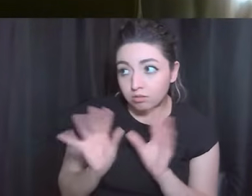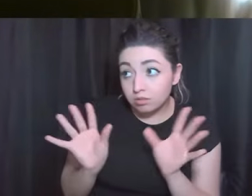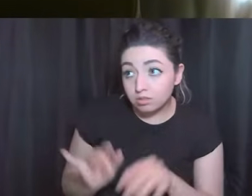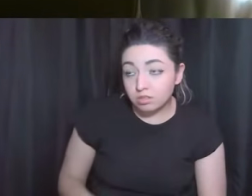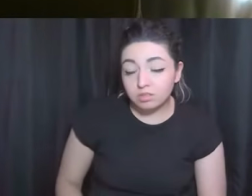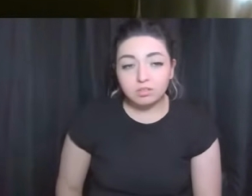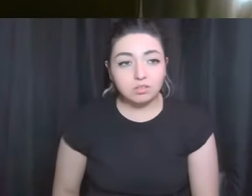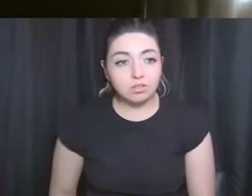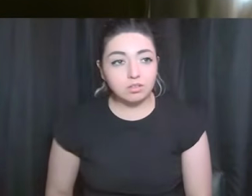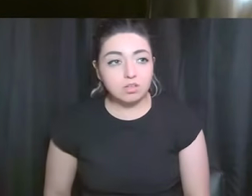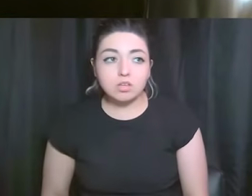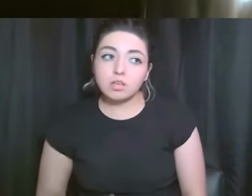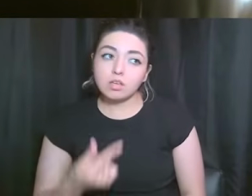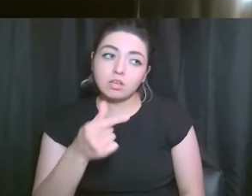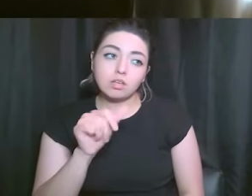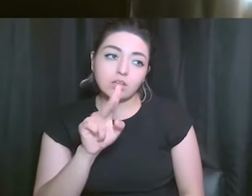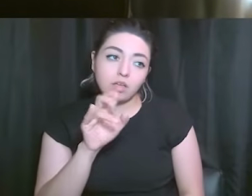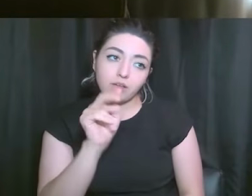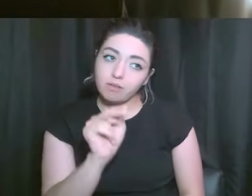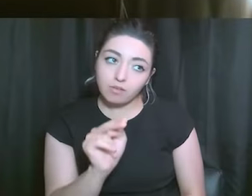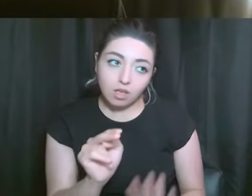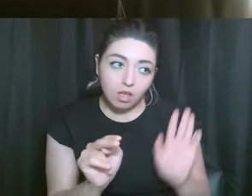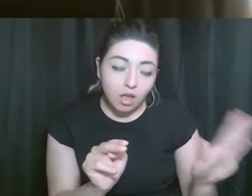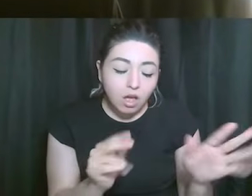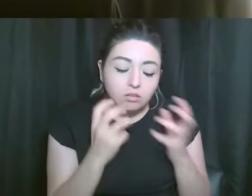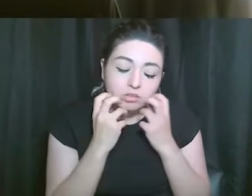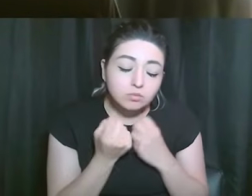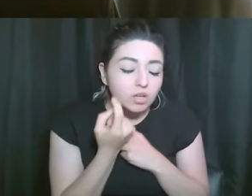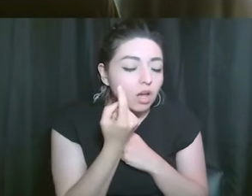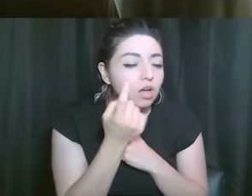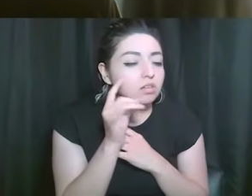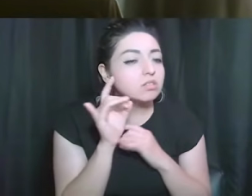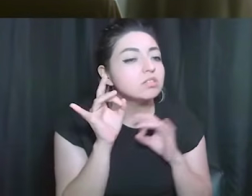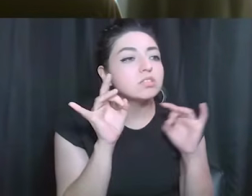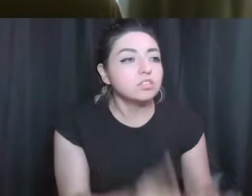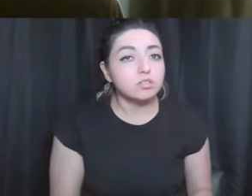Obviously. Gavin... I mean this in the most adoring way possible, but I hate you.